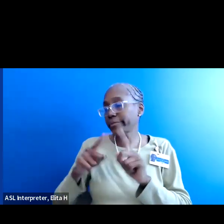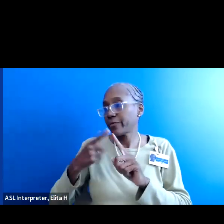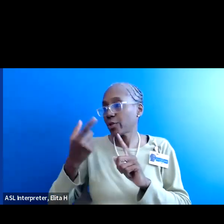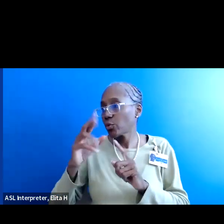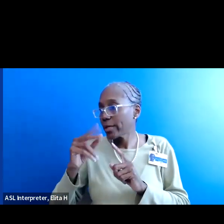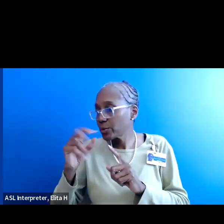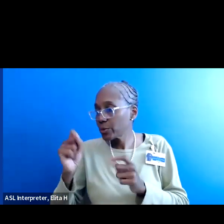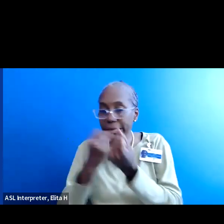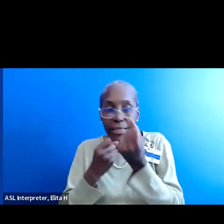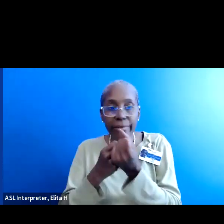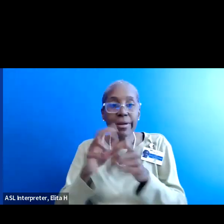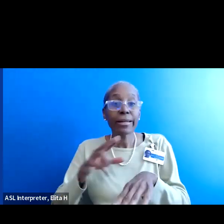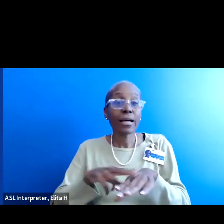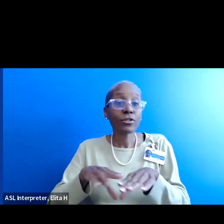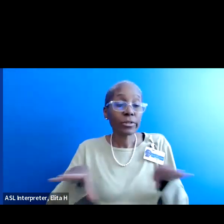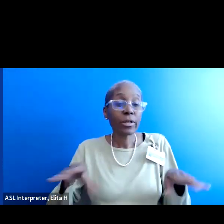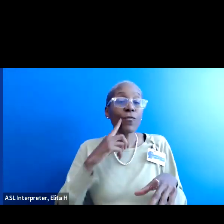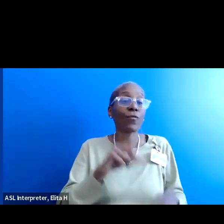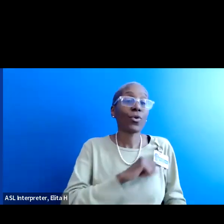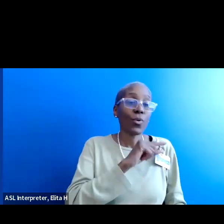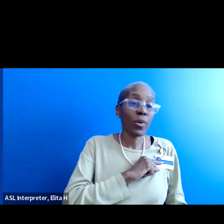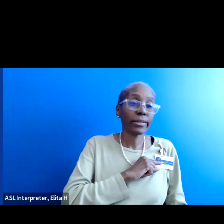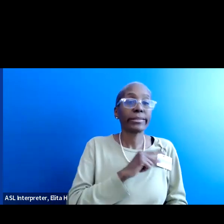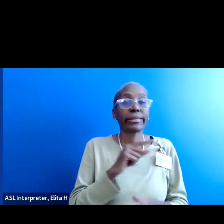level for quality care in all settings.